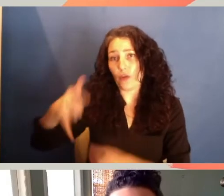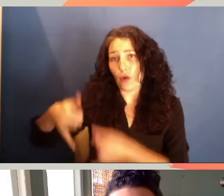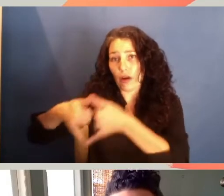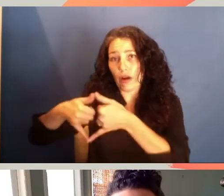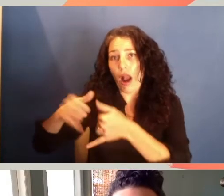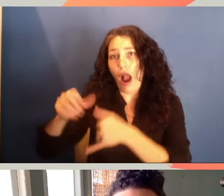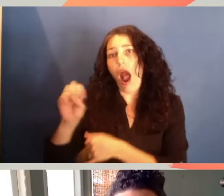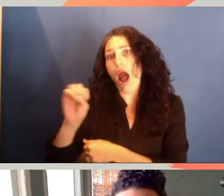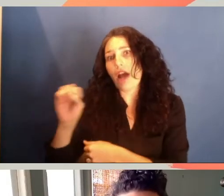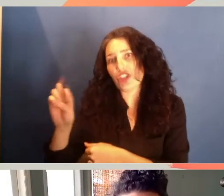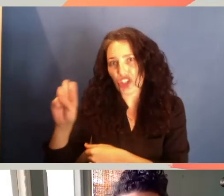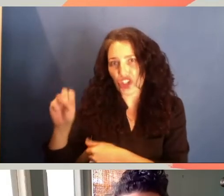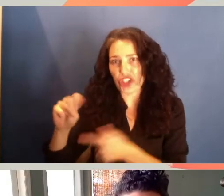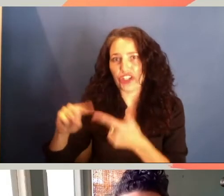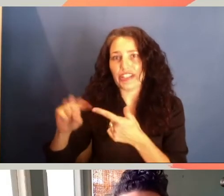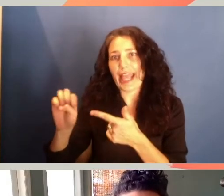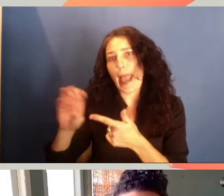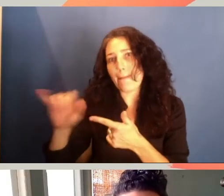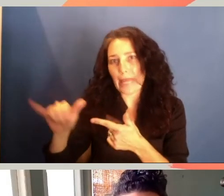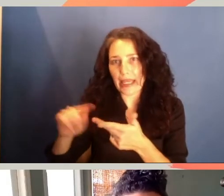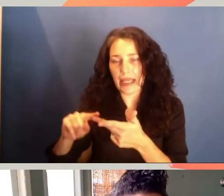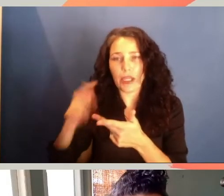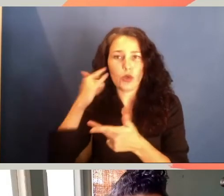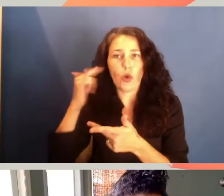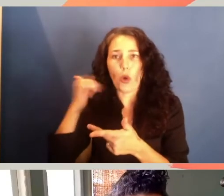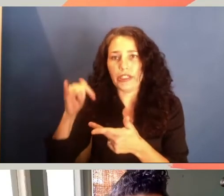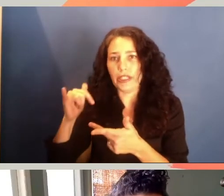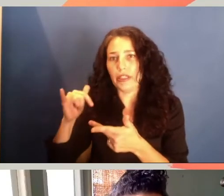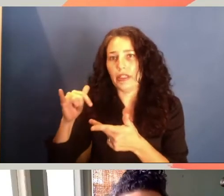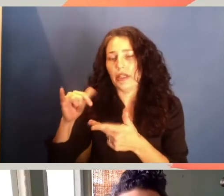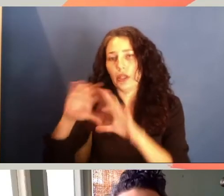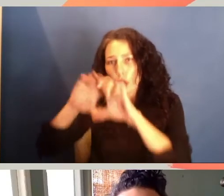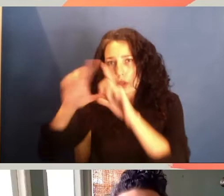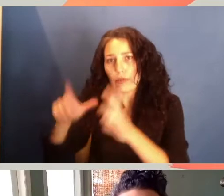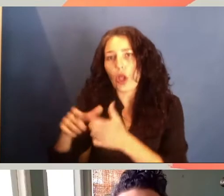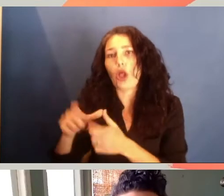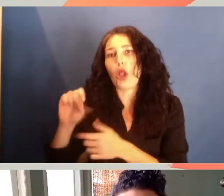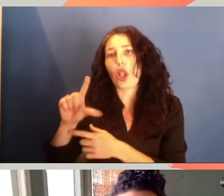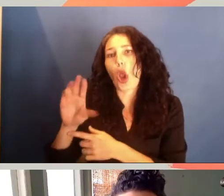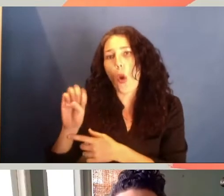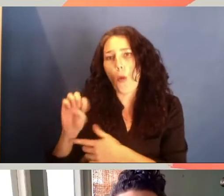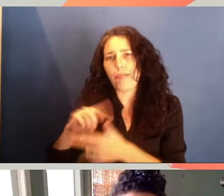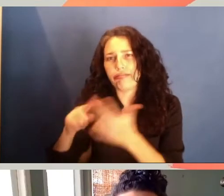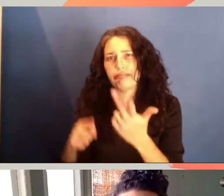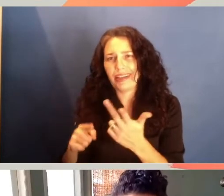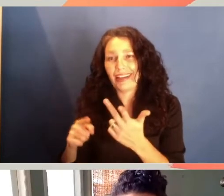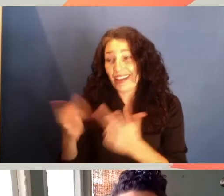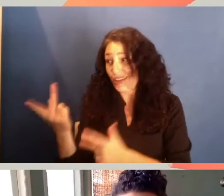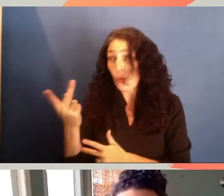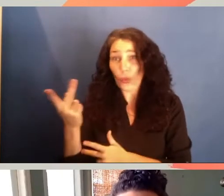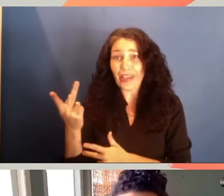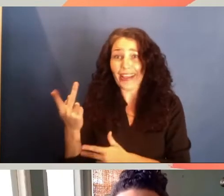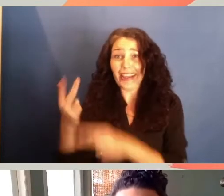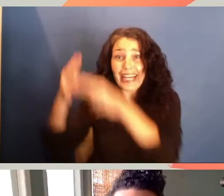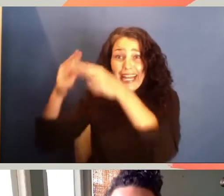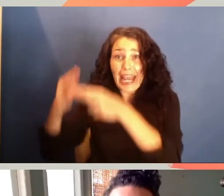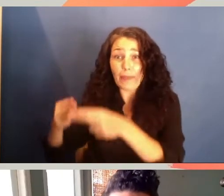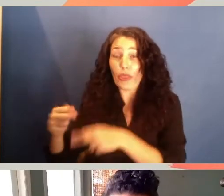Golden Globes, for playing trans folks. And between the two of us, we can name three openly trans people